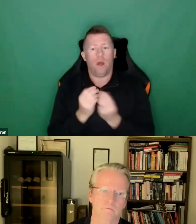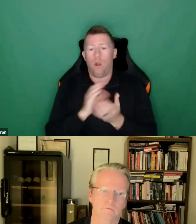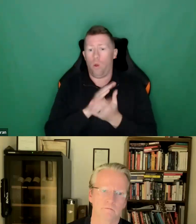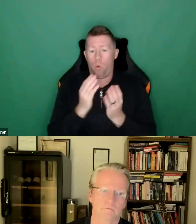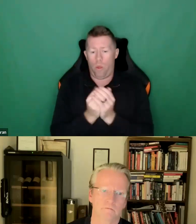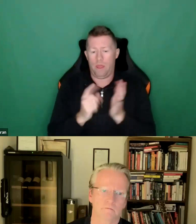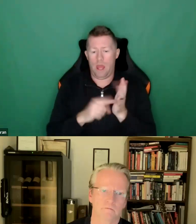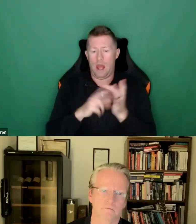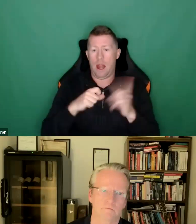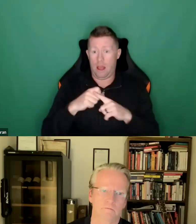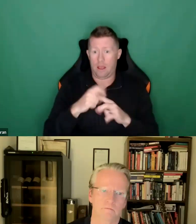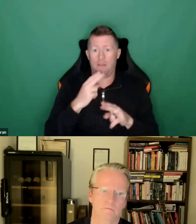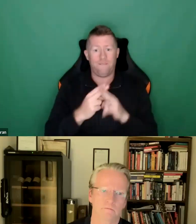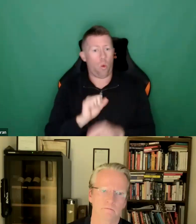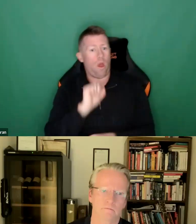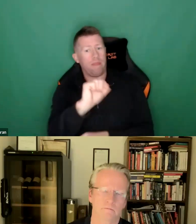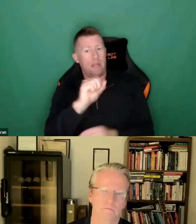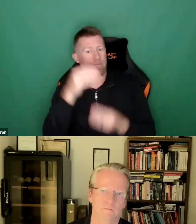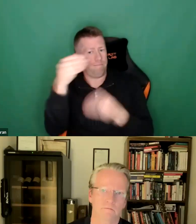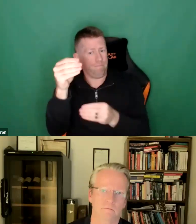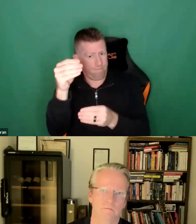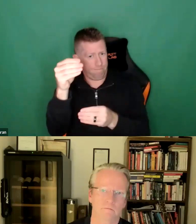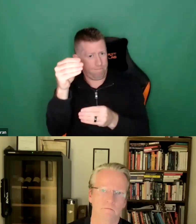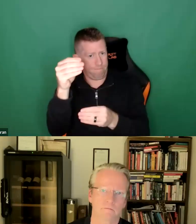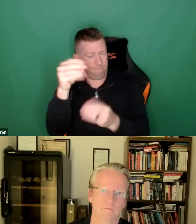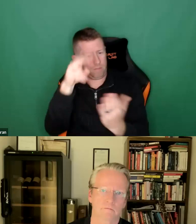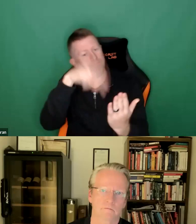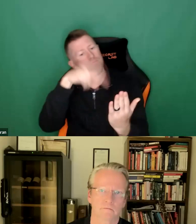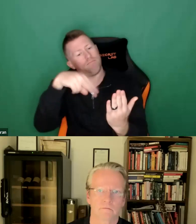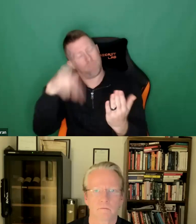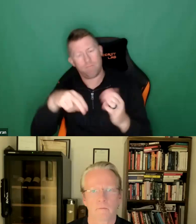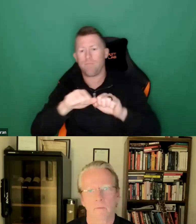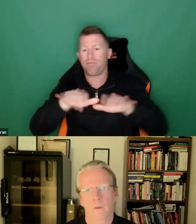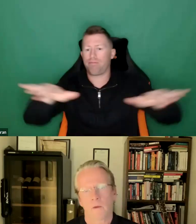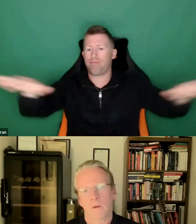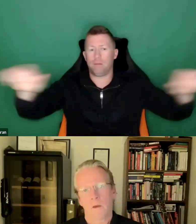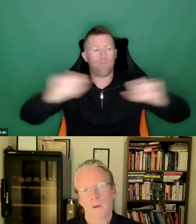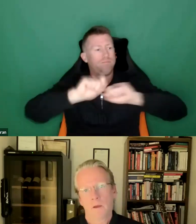through our networks. And I think it can be done. So will boost sending